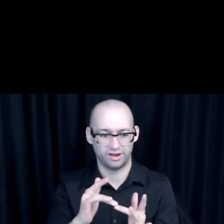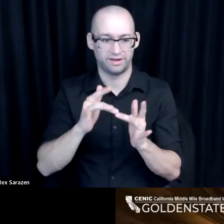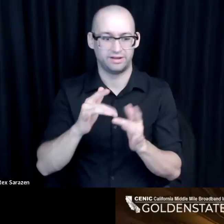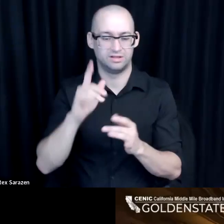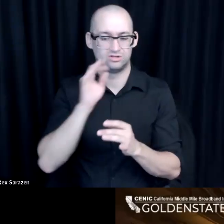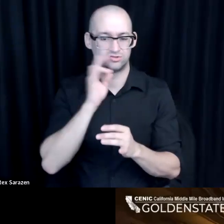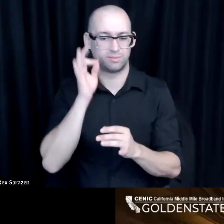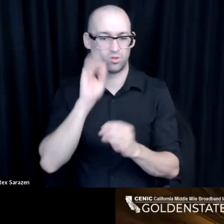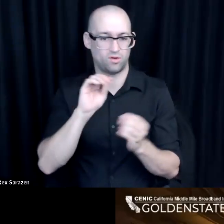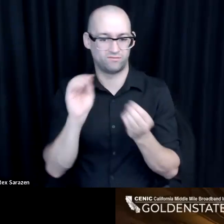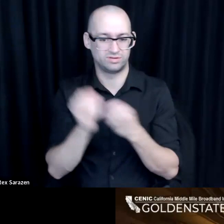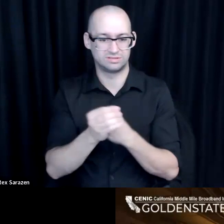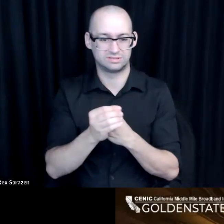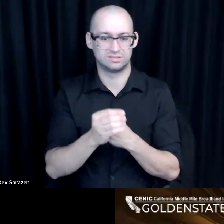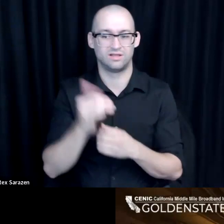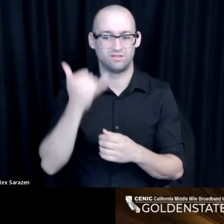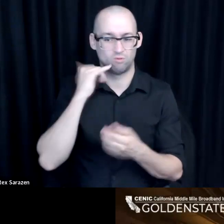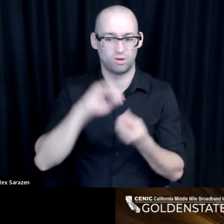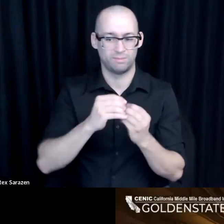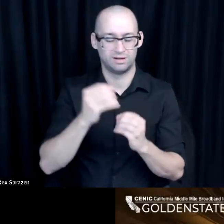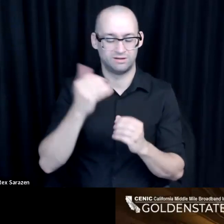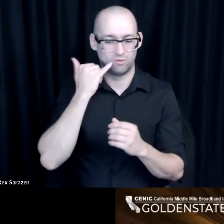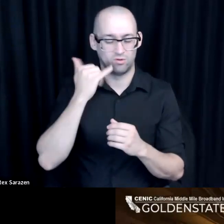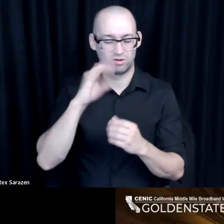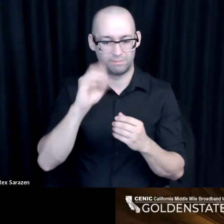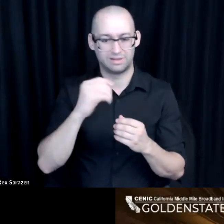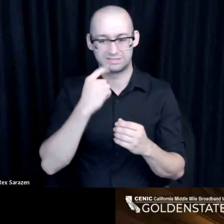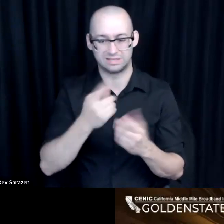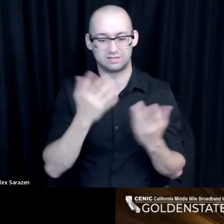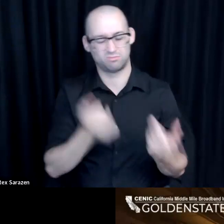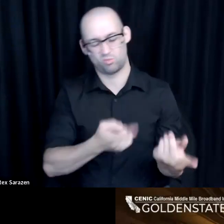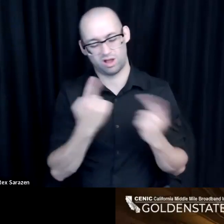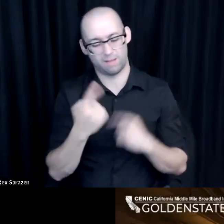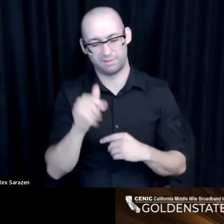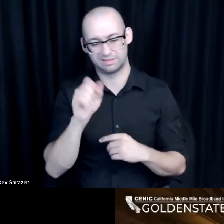said they'd be right out to work on it. Well, it's been already 3 weeks, and they still haven't came